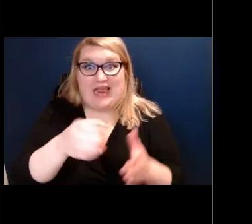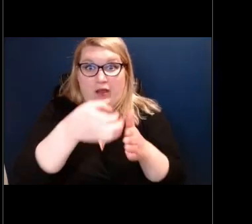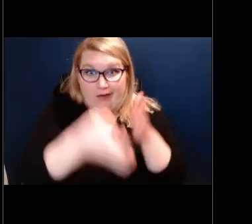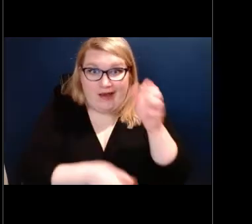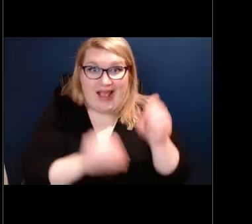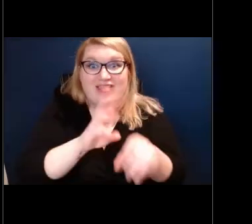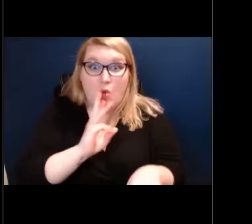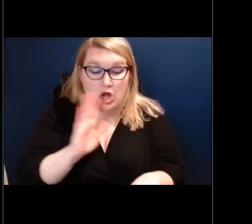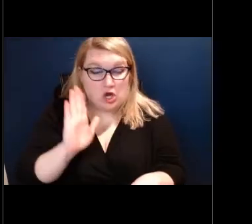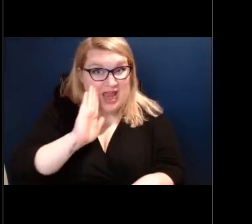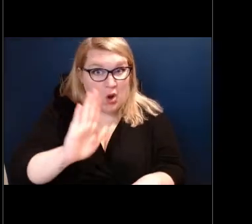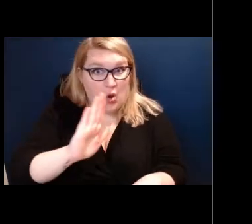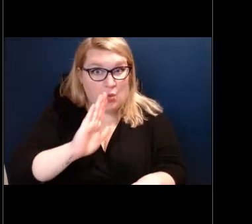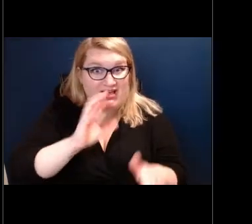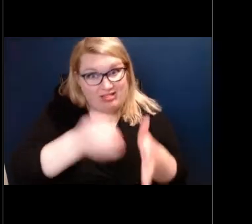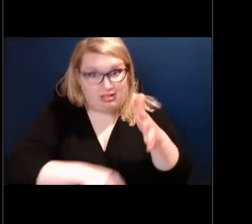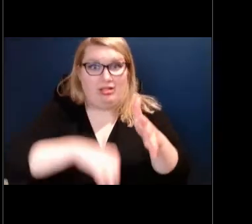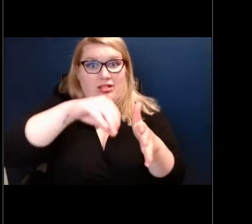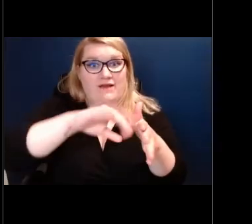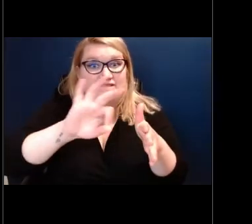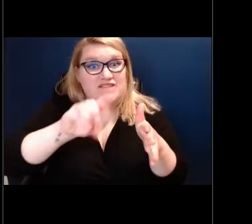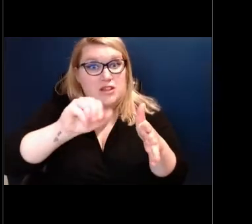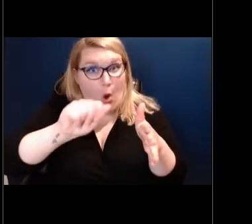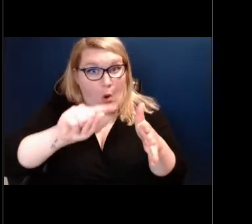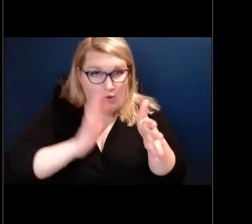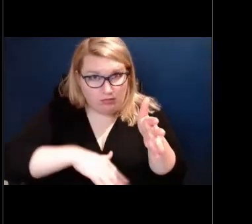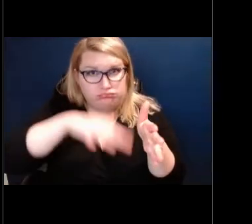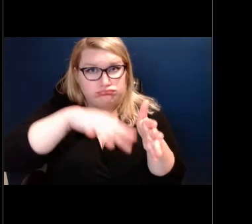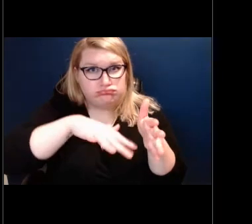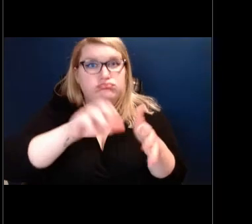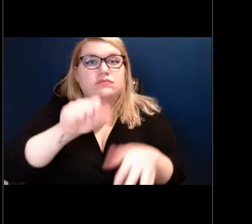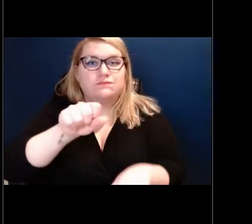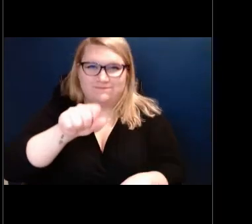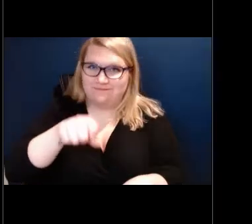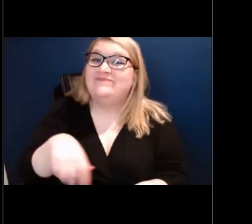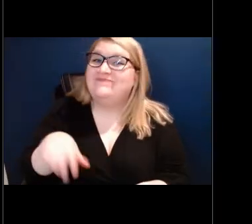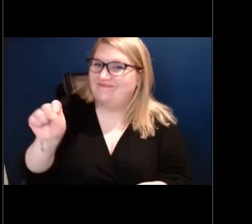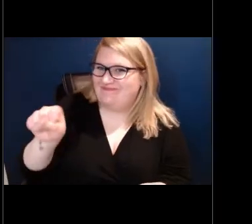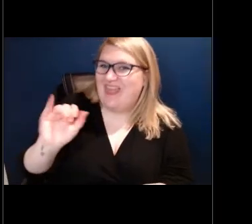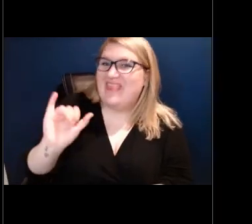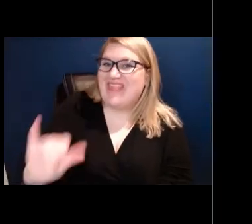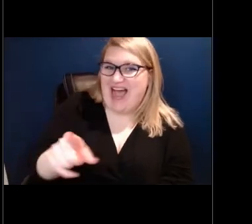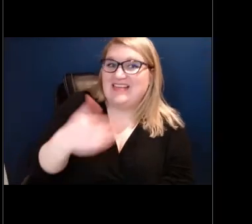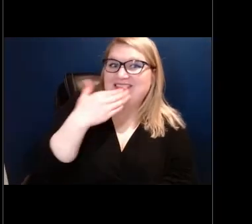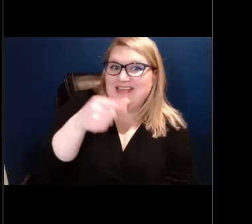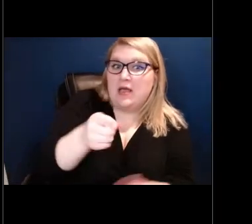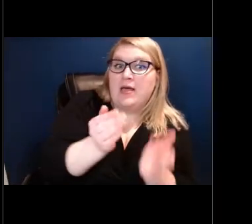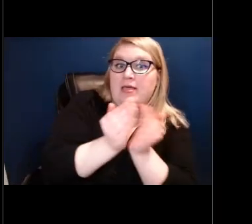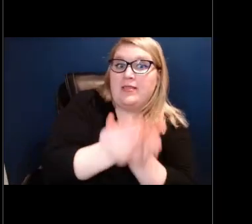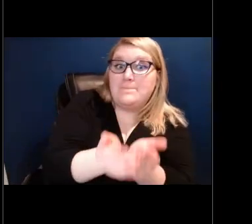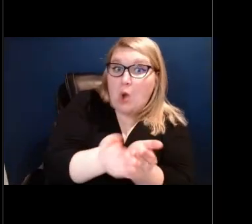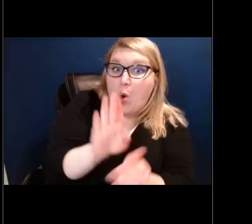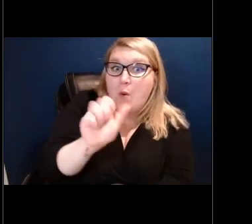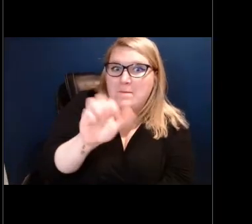That's right, that's one of the main differences that the E-PRBS or the boat beacons have to float. Some of the POV's do as well,